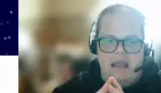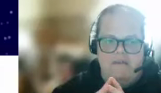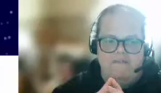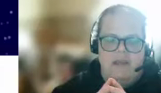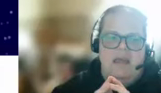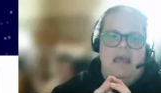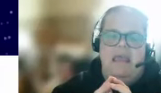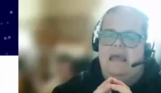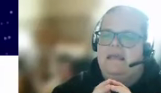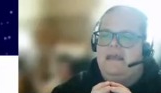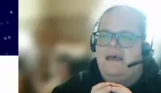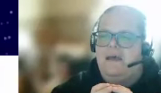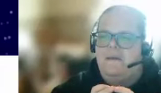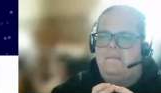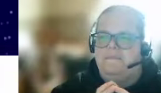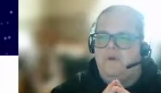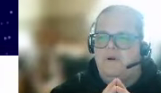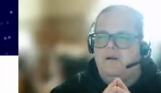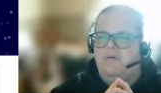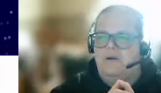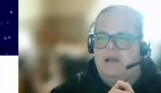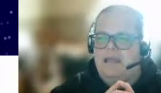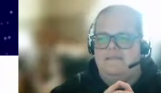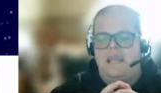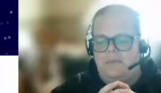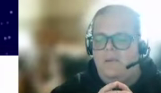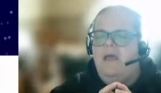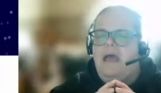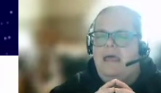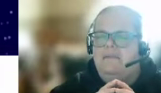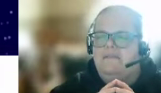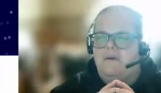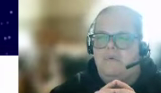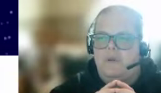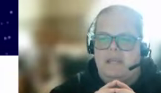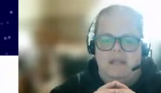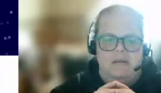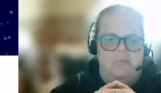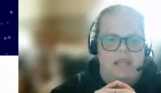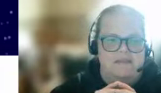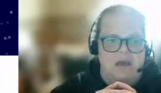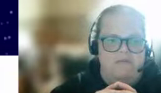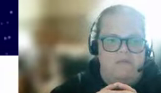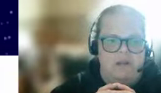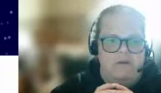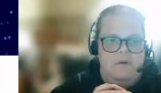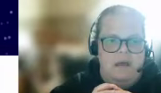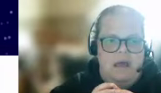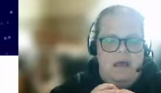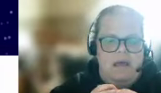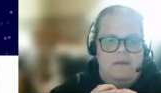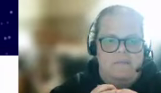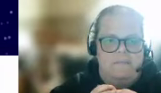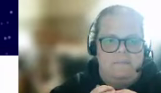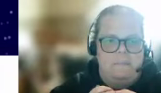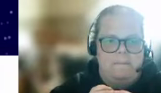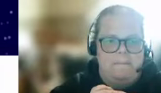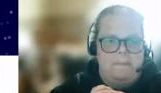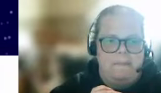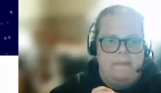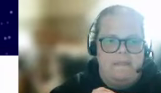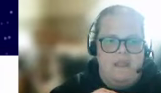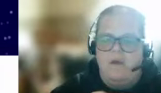graph and um or or I guess table and so